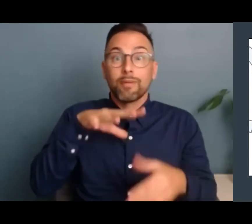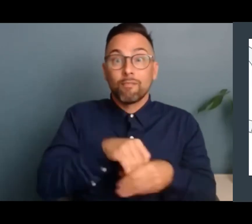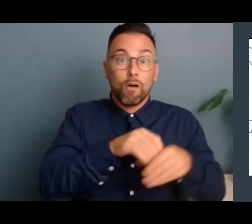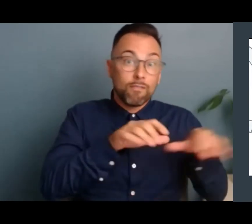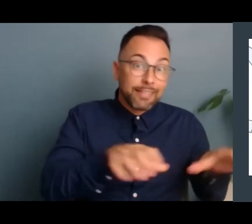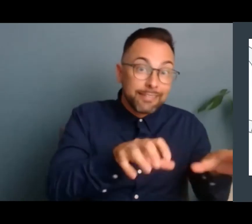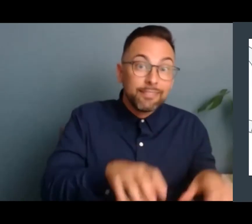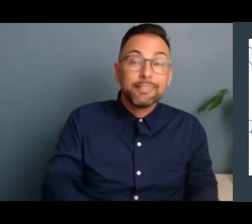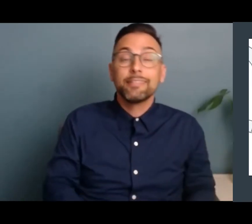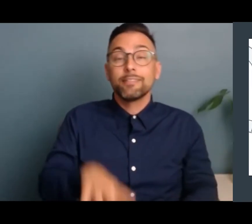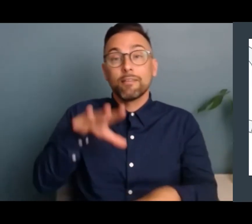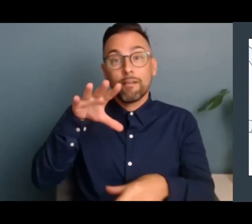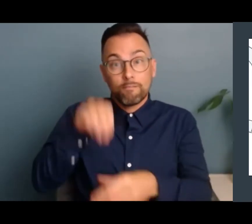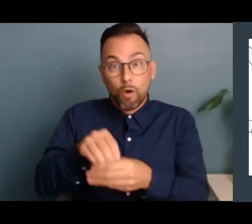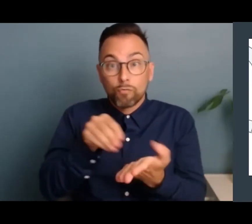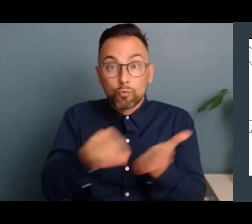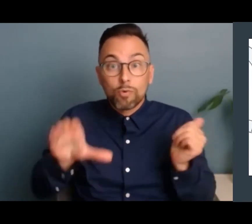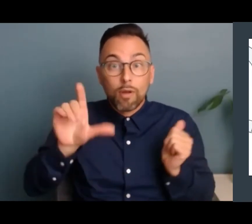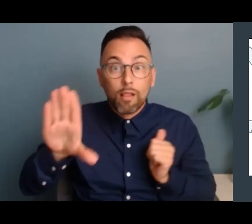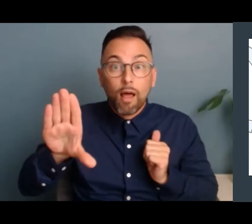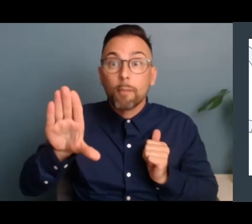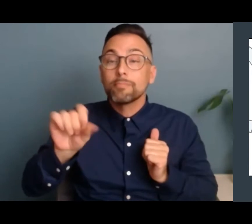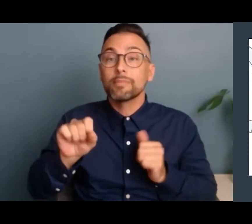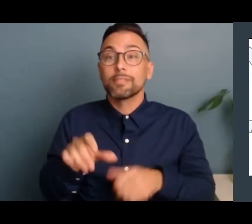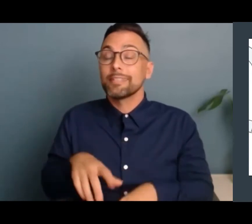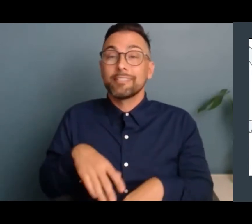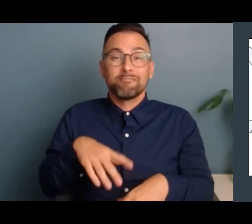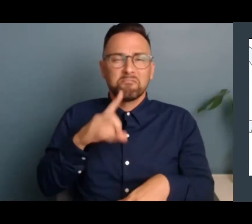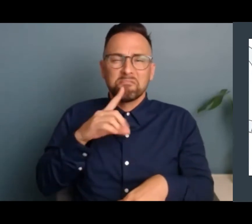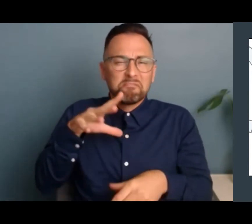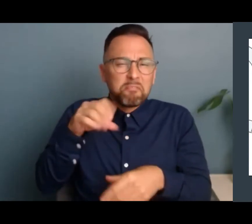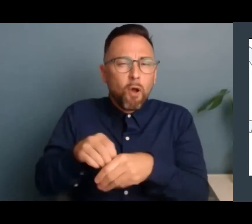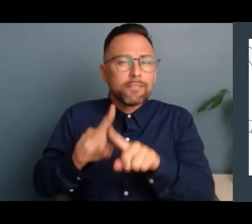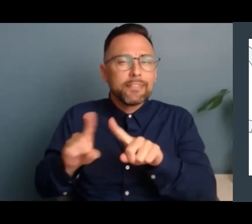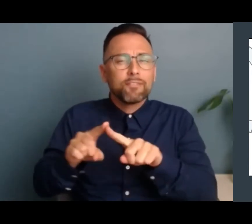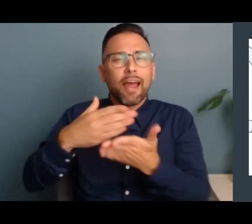involved in extracurricular activities, involved in some type of club or student club,